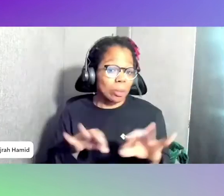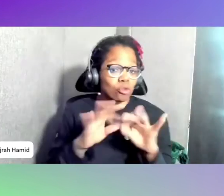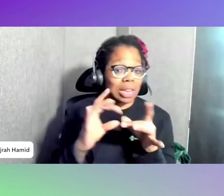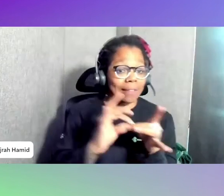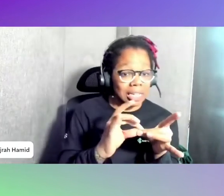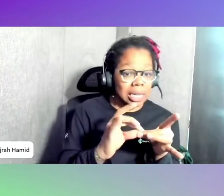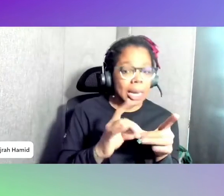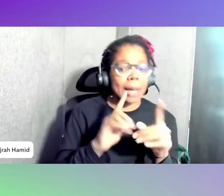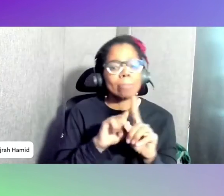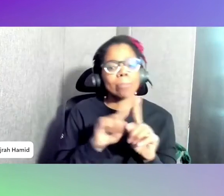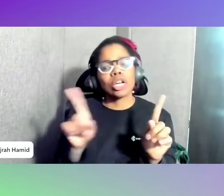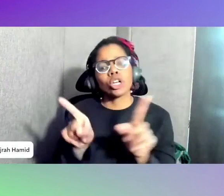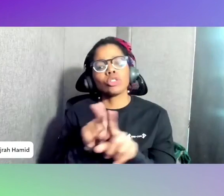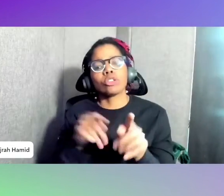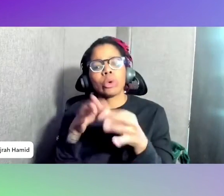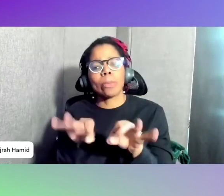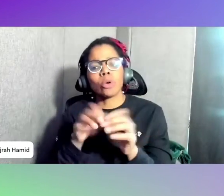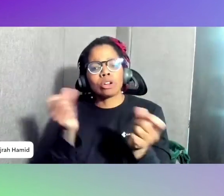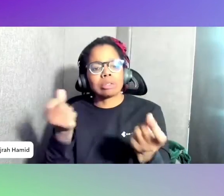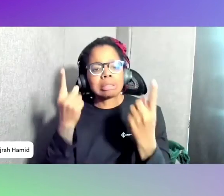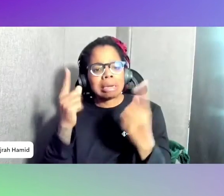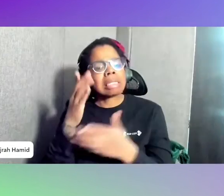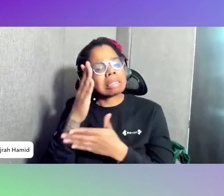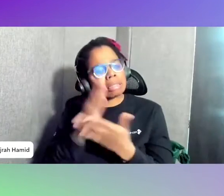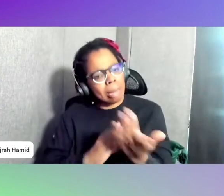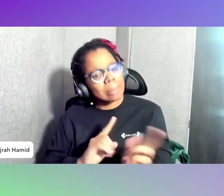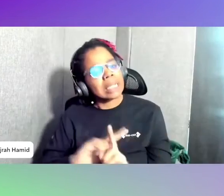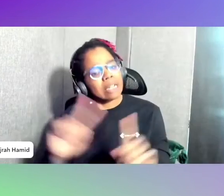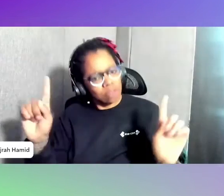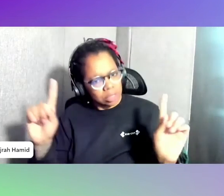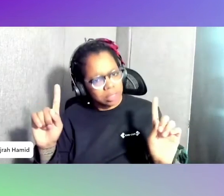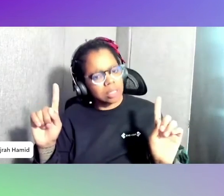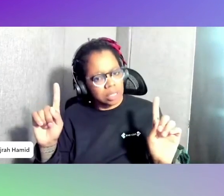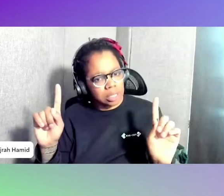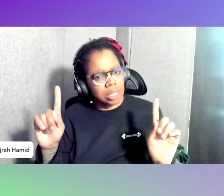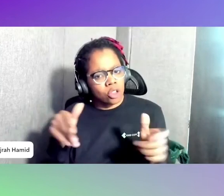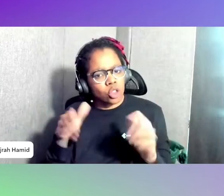field is an LA, we are so happy to have you pick your current design experience